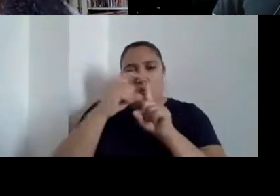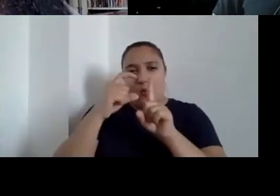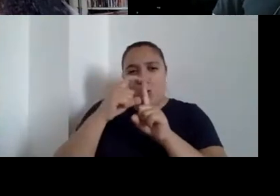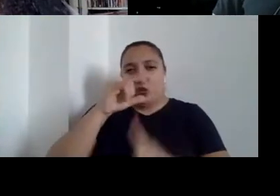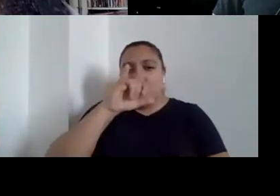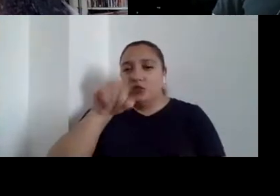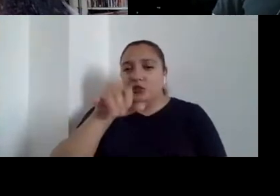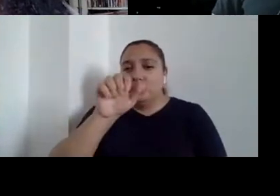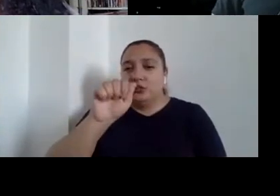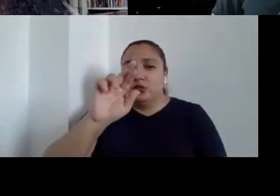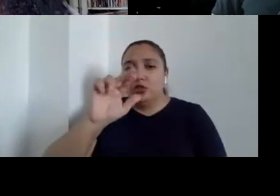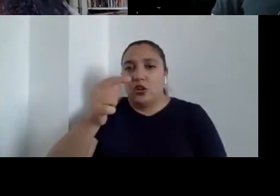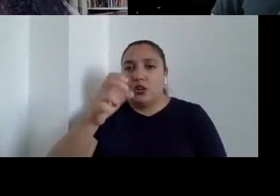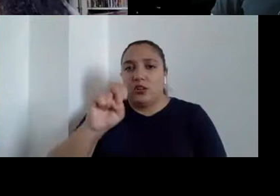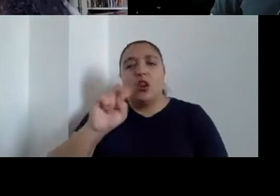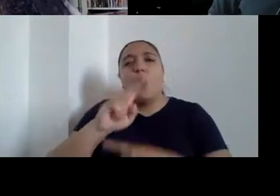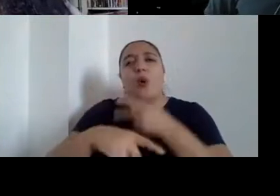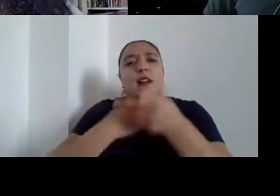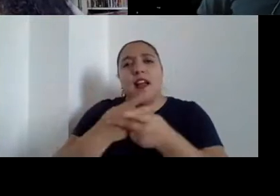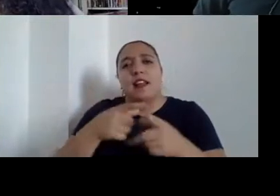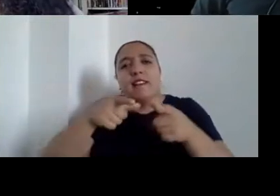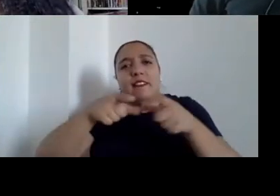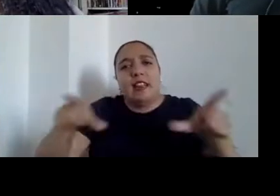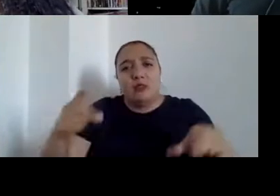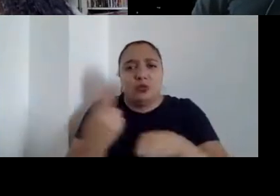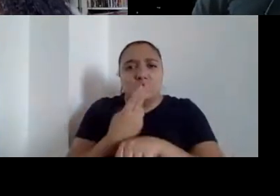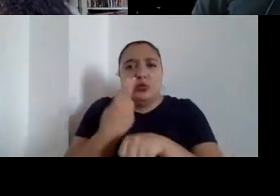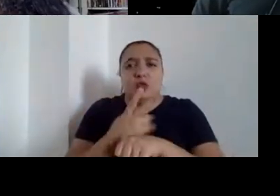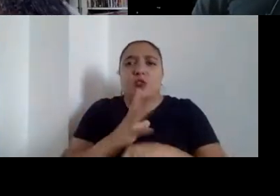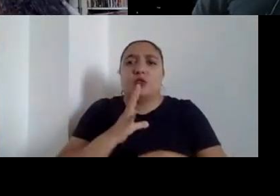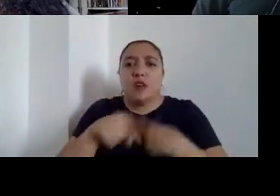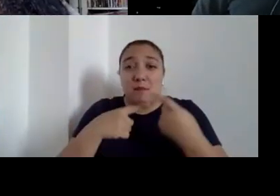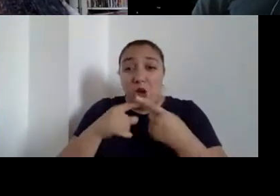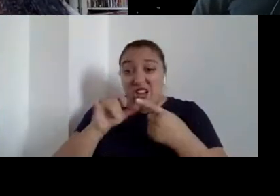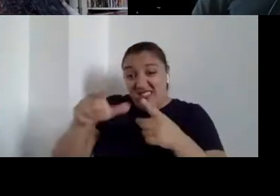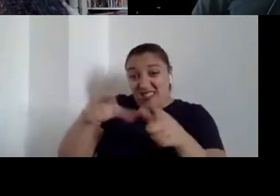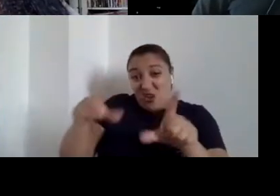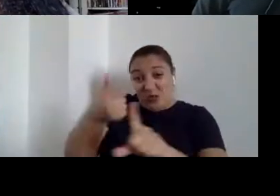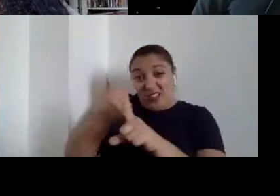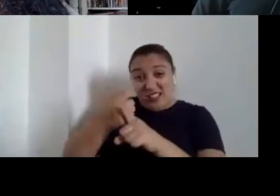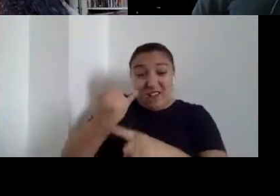of language are we using to talk about this and how accessible that language is and where